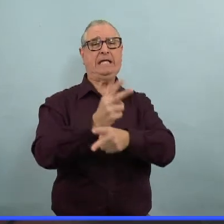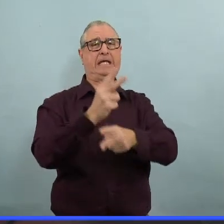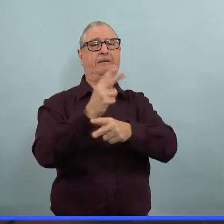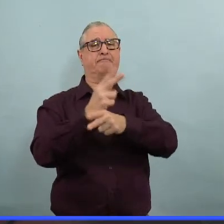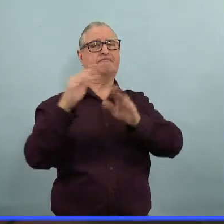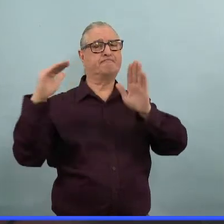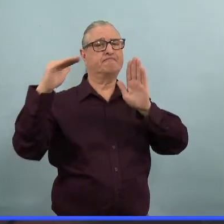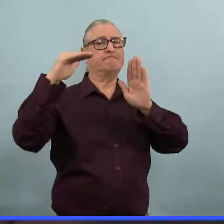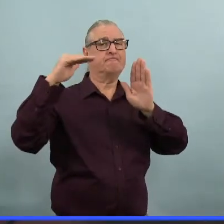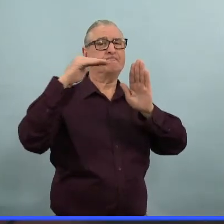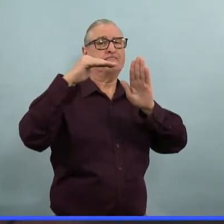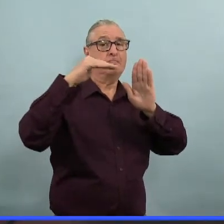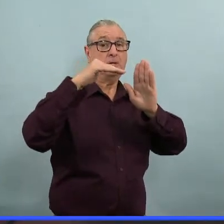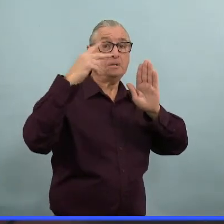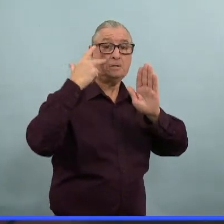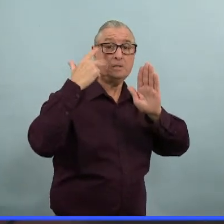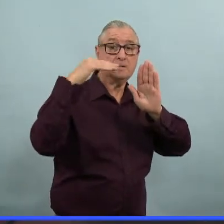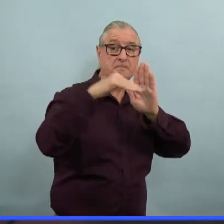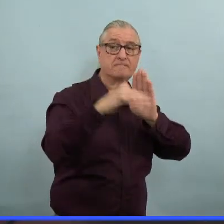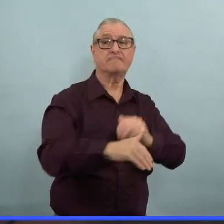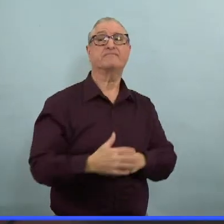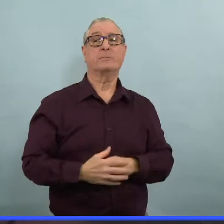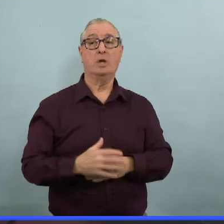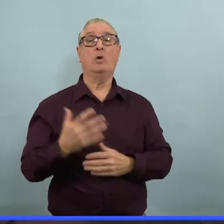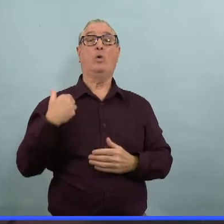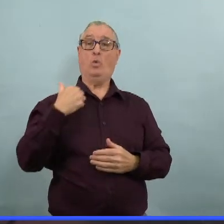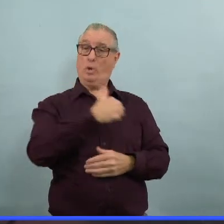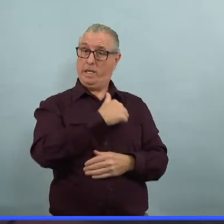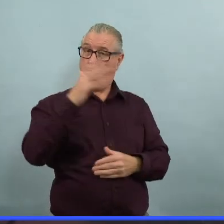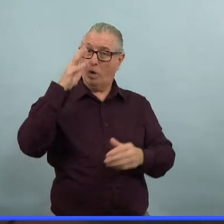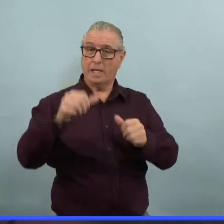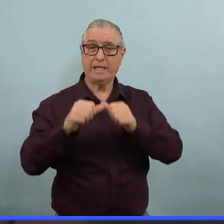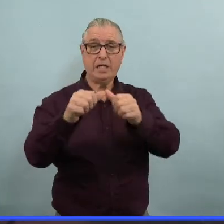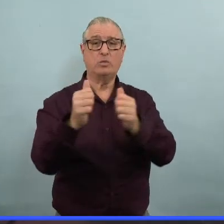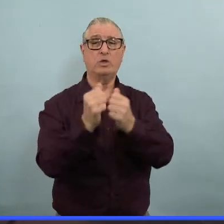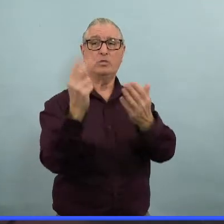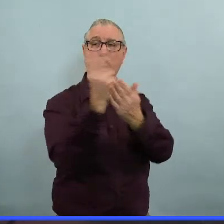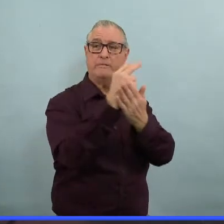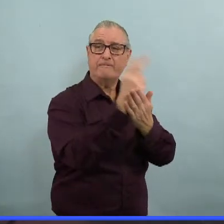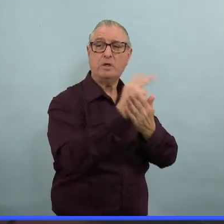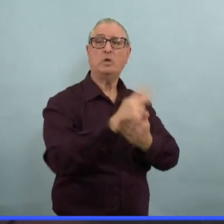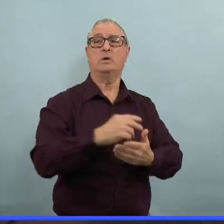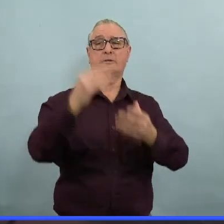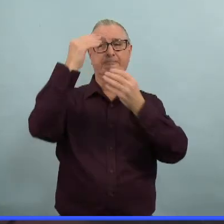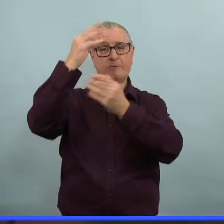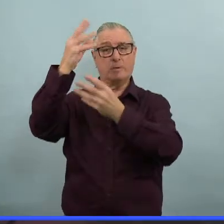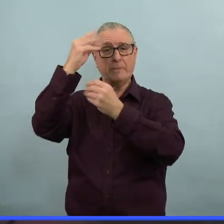us the same thing this uh this uh week that we've uh very likely peaked in cases very likely peaked